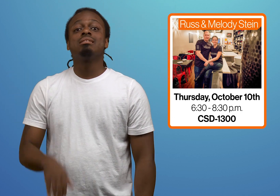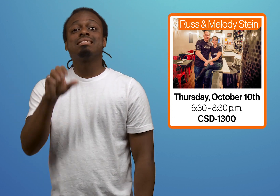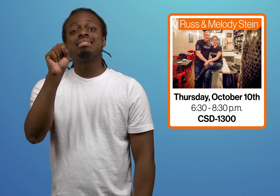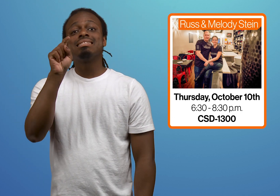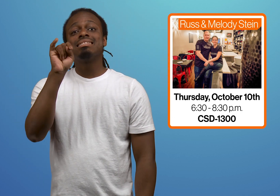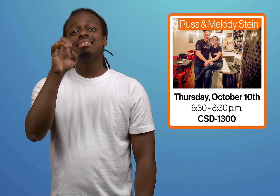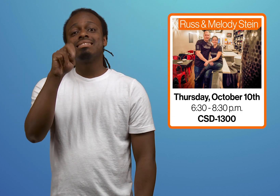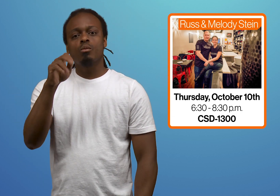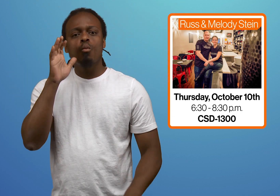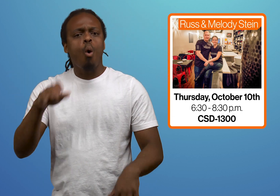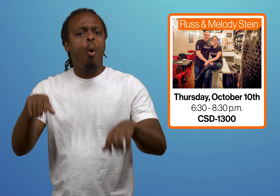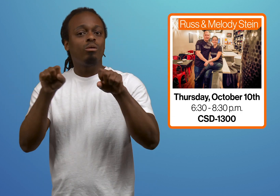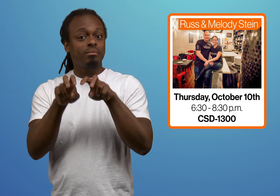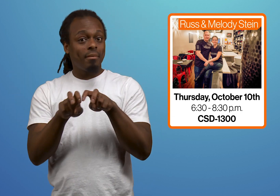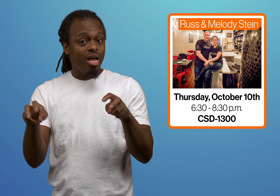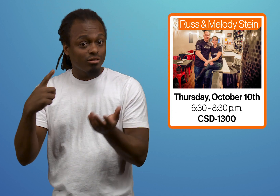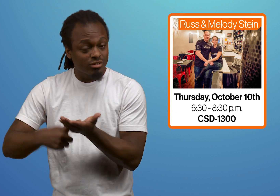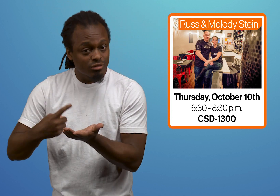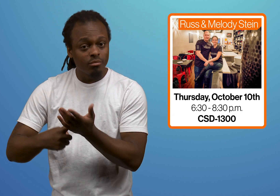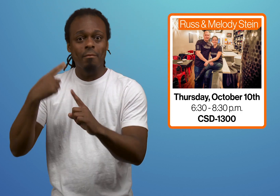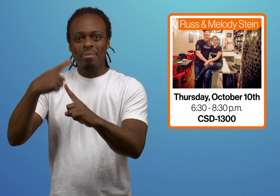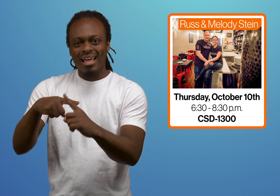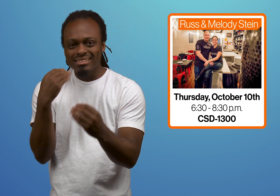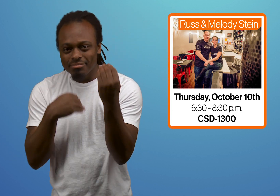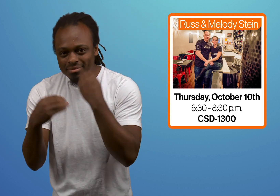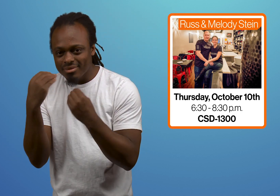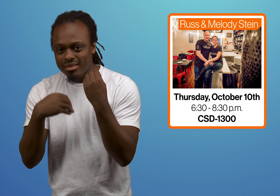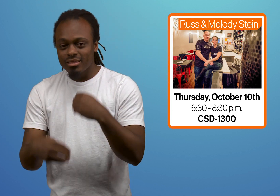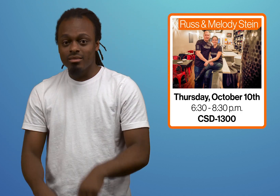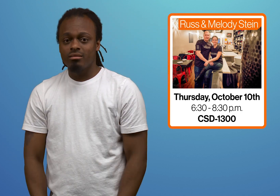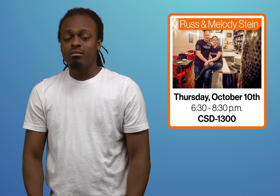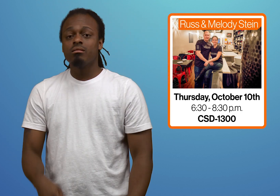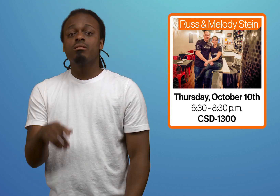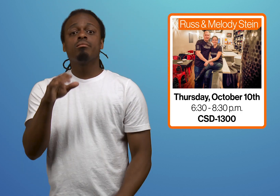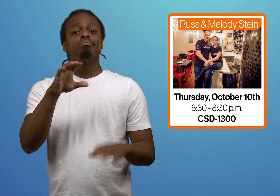the Steins will be hosting a panel discussion and reception.